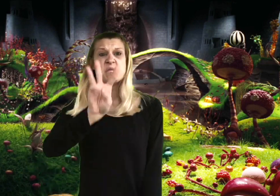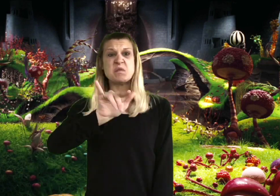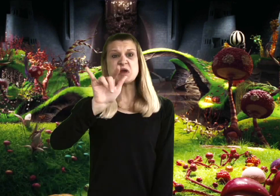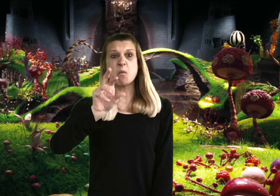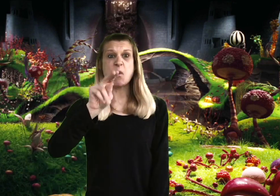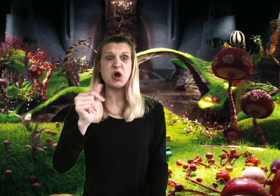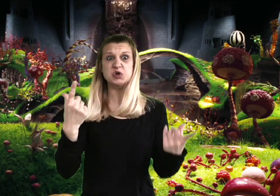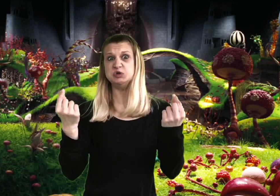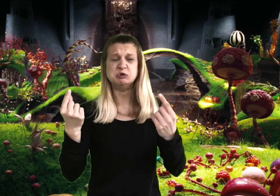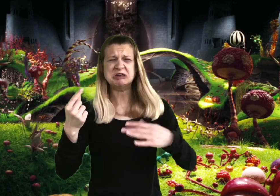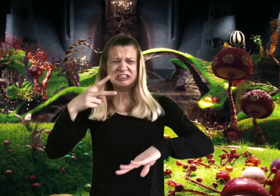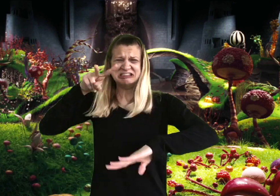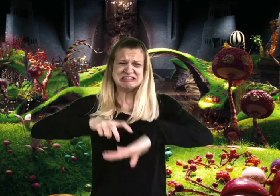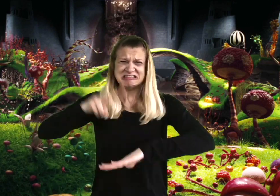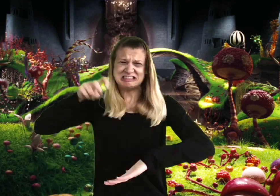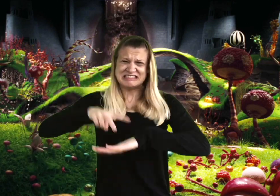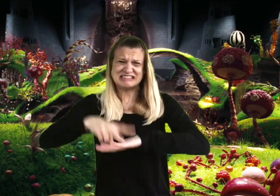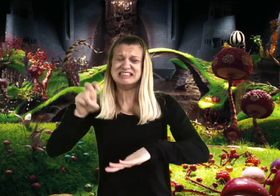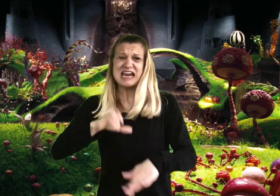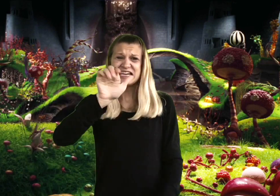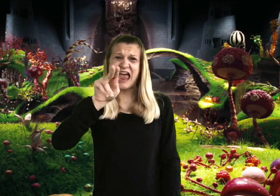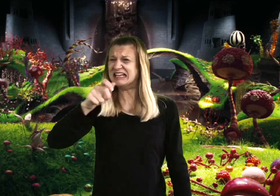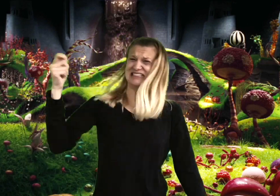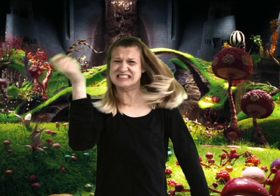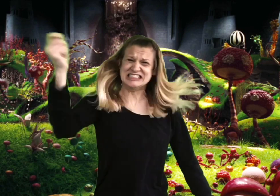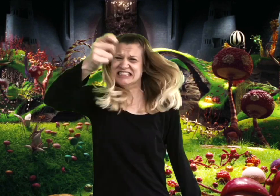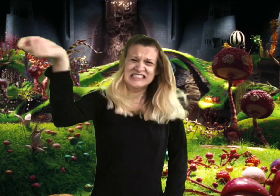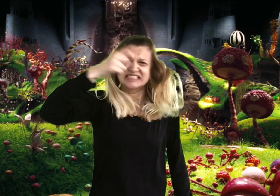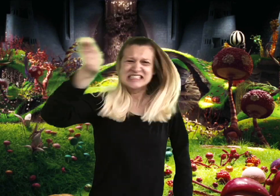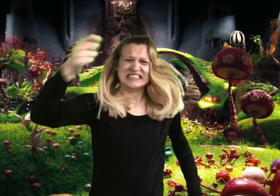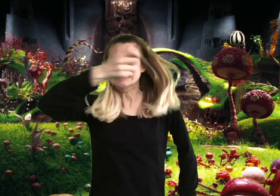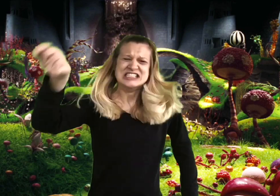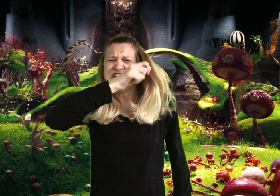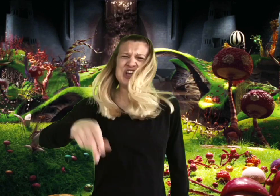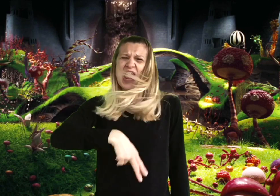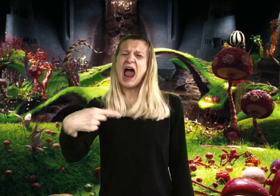"Augustus," cried Mr. Wonka, hopping up and down and waggling his stick in the air,